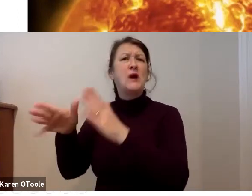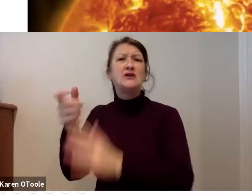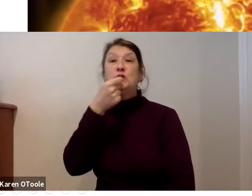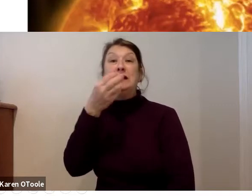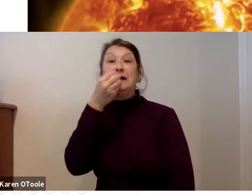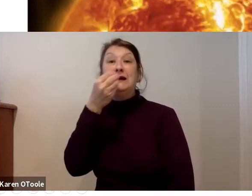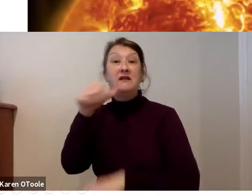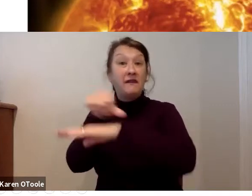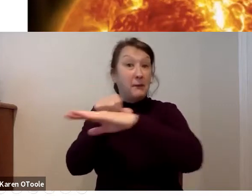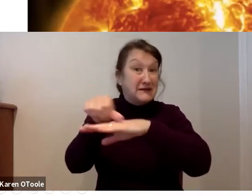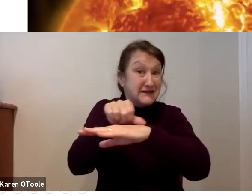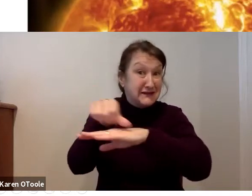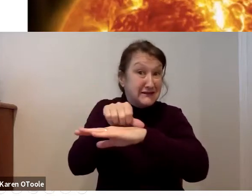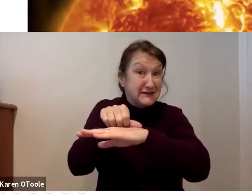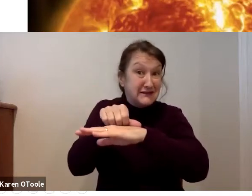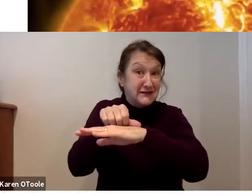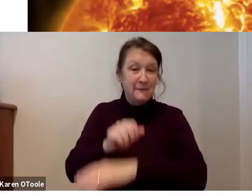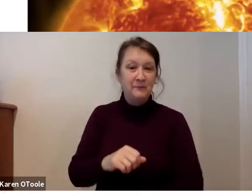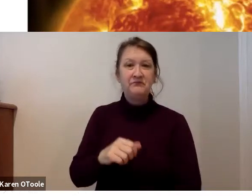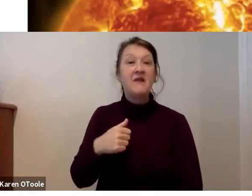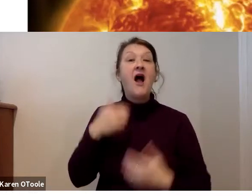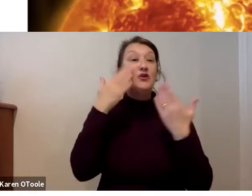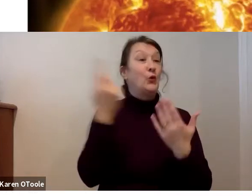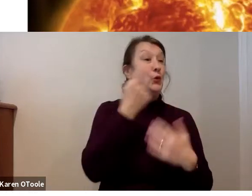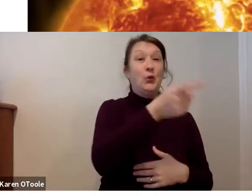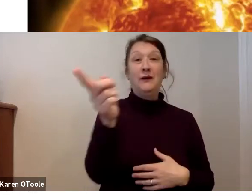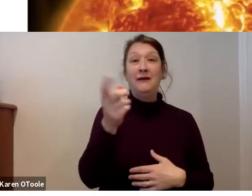I do not know anyone that eats Savoy or Jatz by themselves I